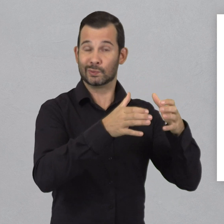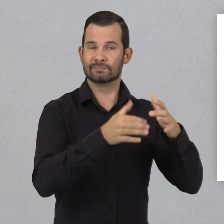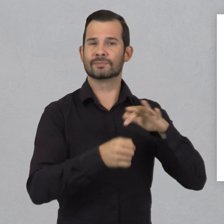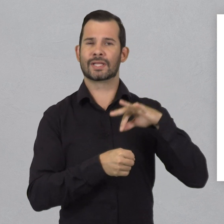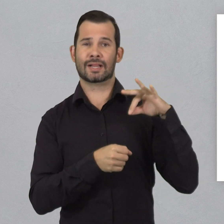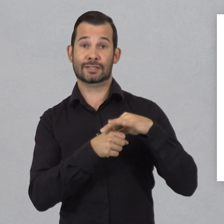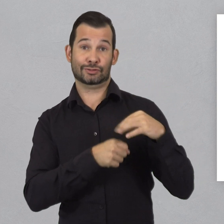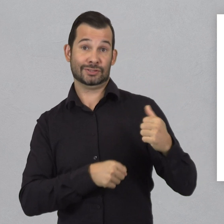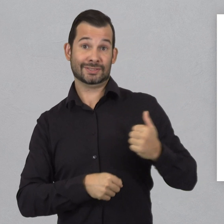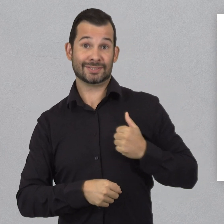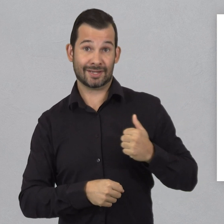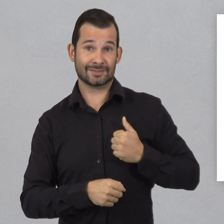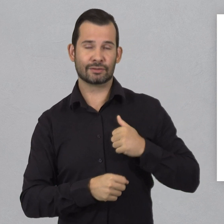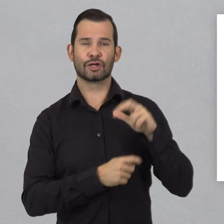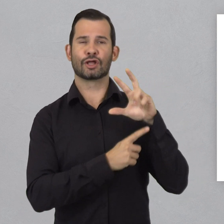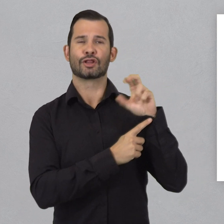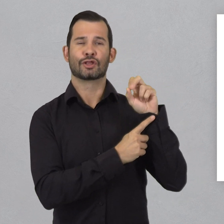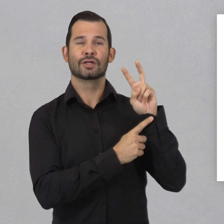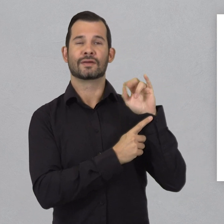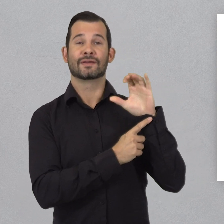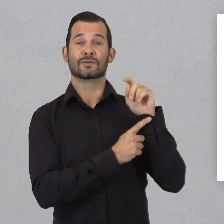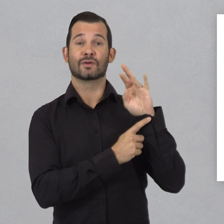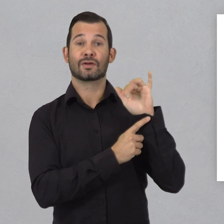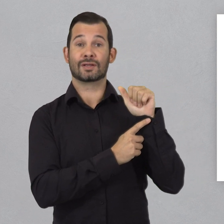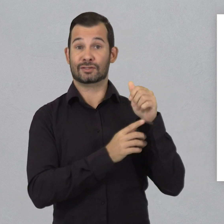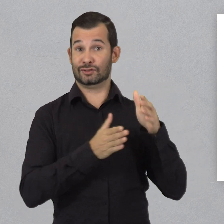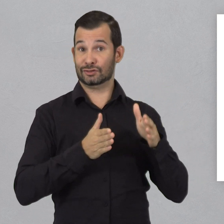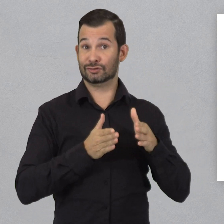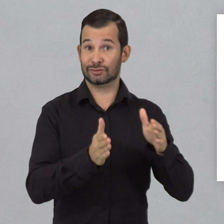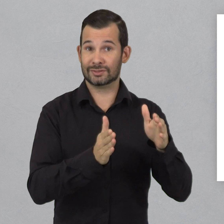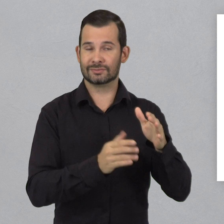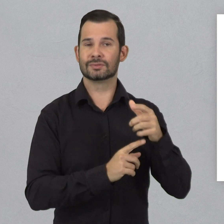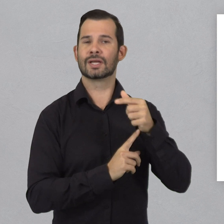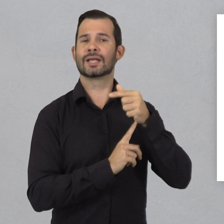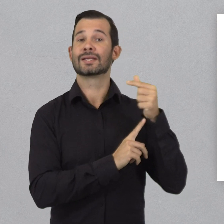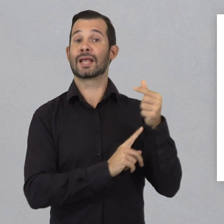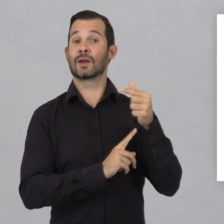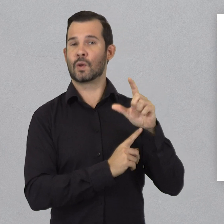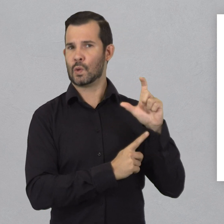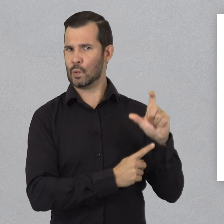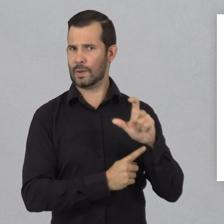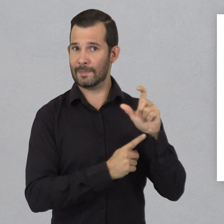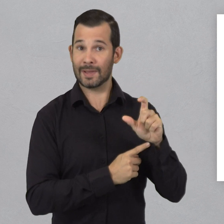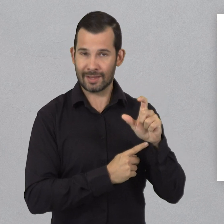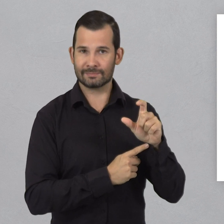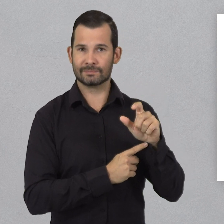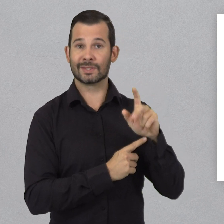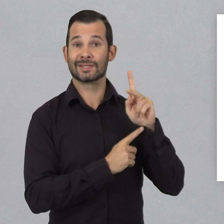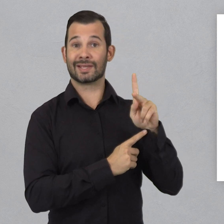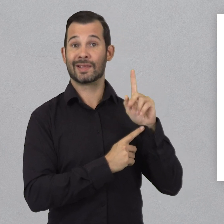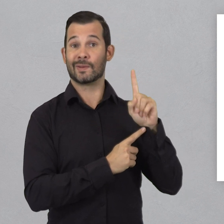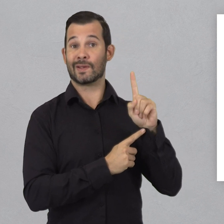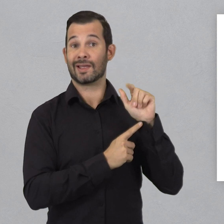Public Enquiries Unit Elections Canada 30 Victoria Street Gatineau, Quebec